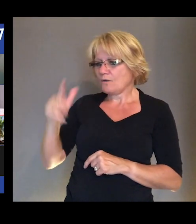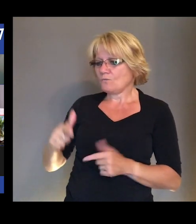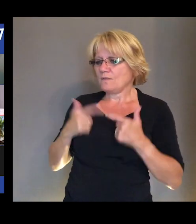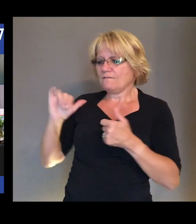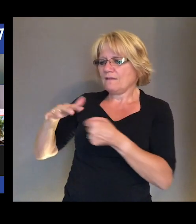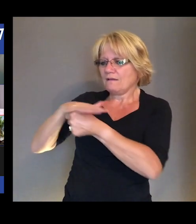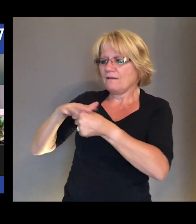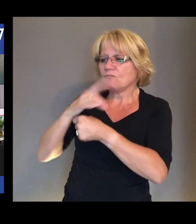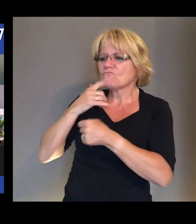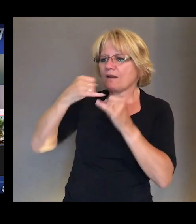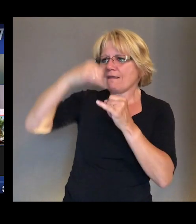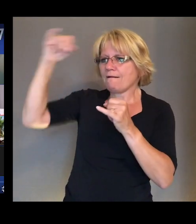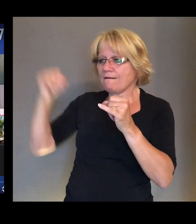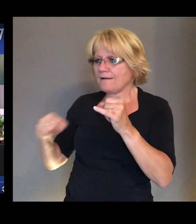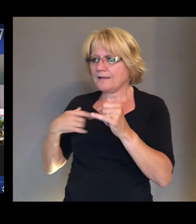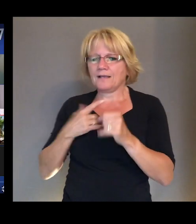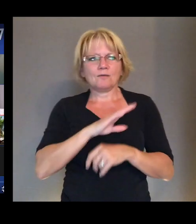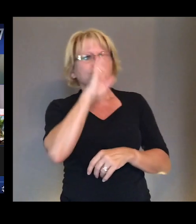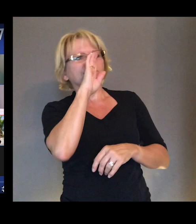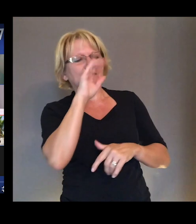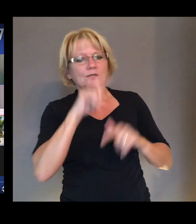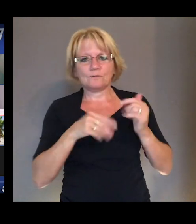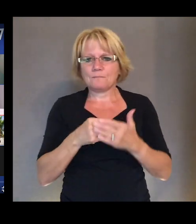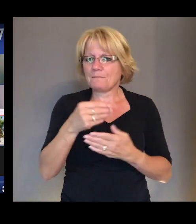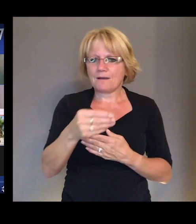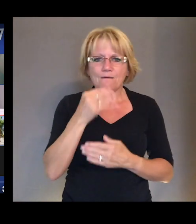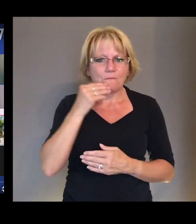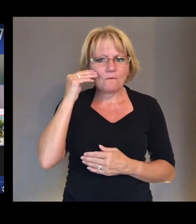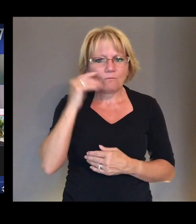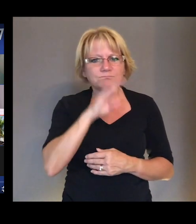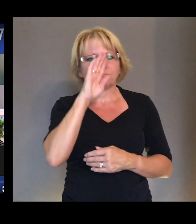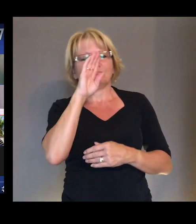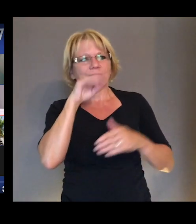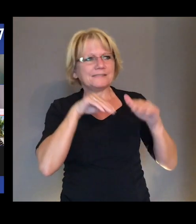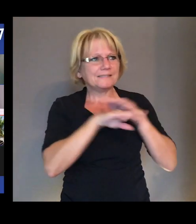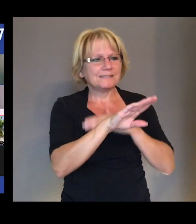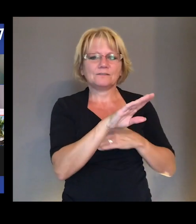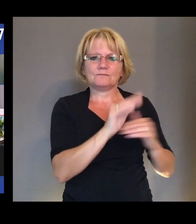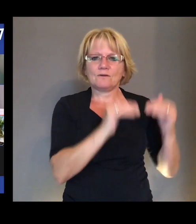So Jamal's grandparents were not able to buy a home, and because colleges could prevent them from attending through legal segregation,